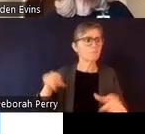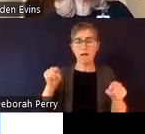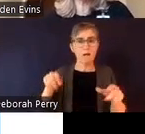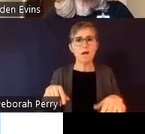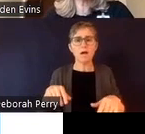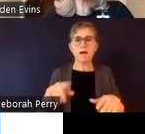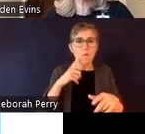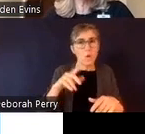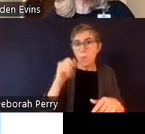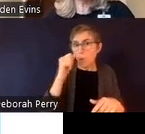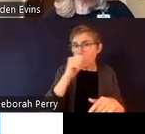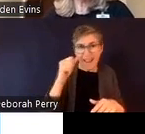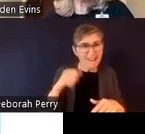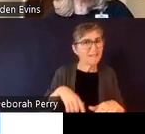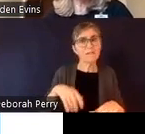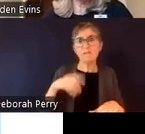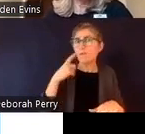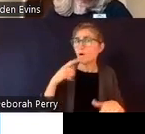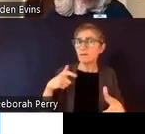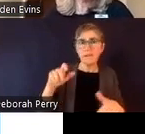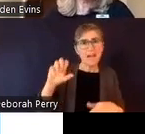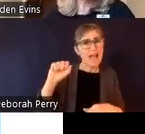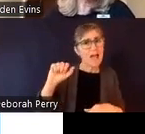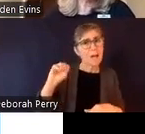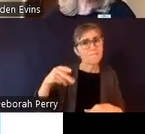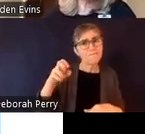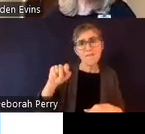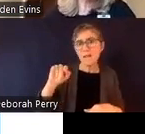different. Amphetamine and opiate use disorder - it's really not that different. And it makes